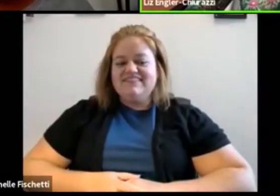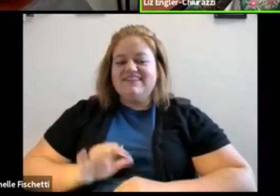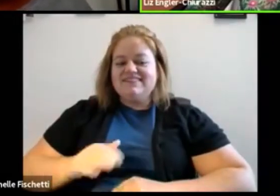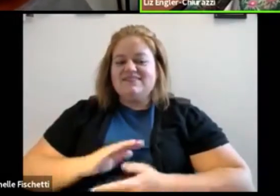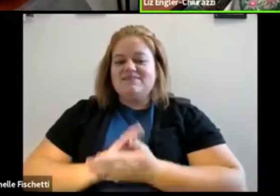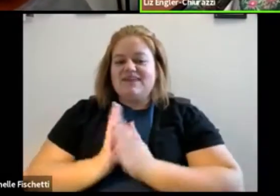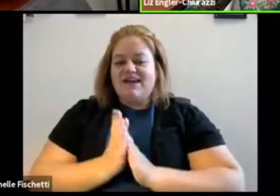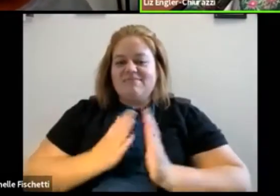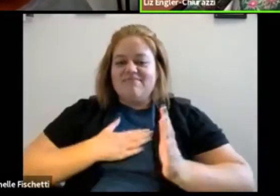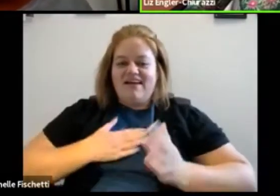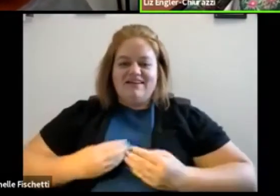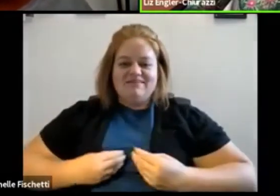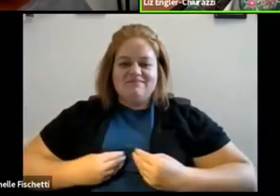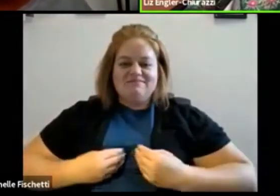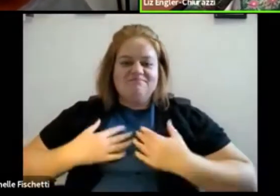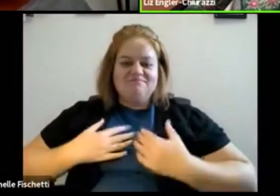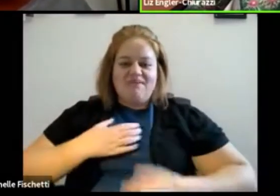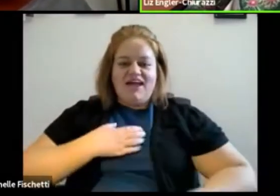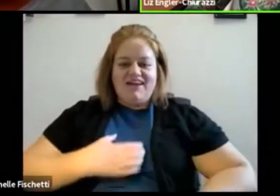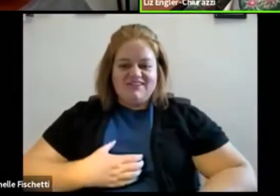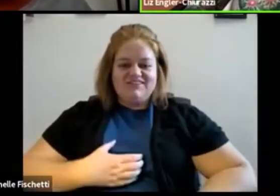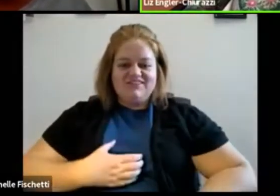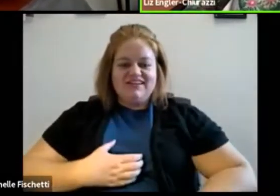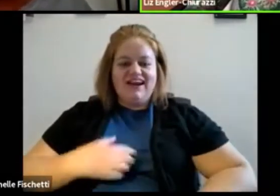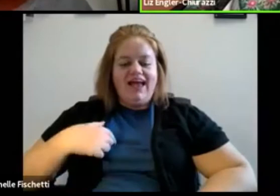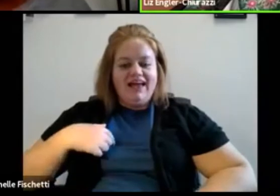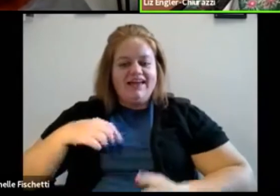mine I found it later in life than